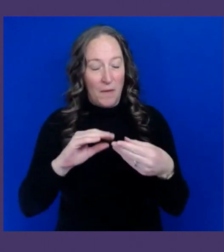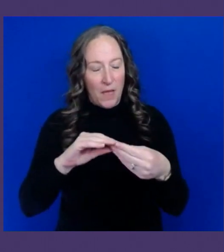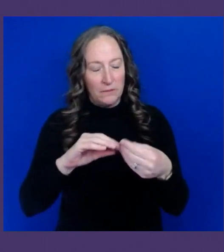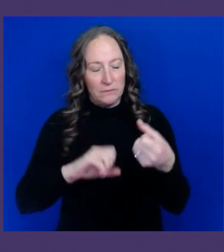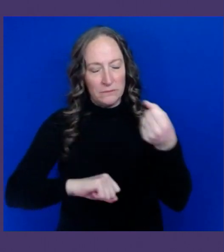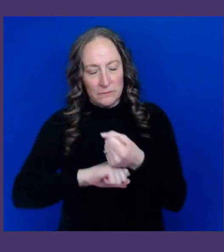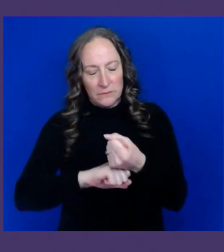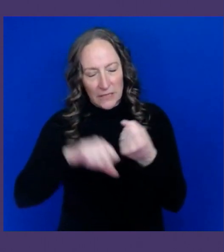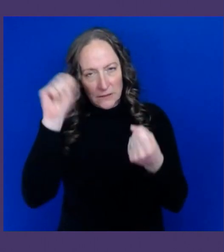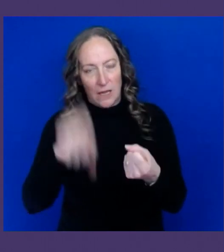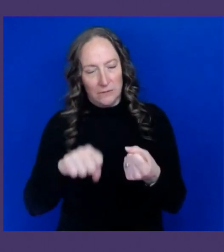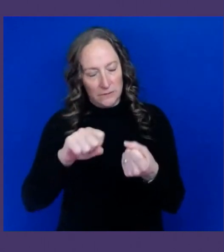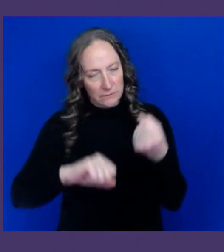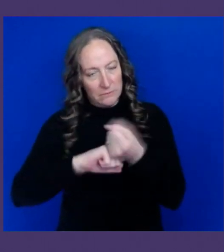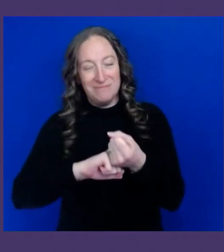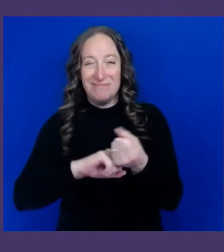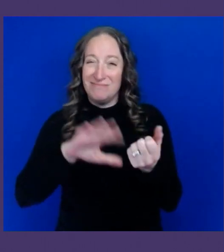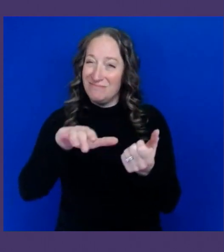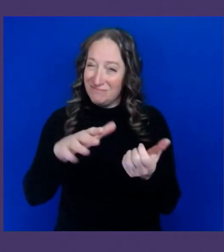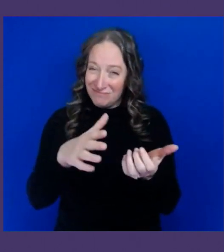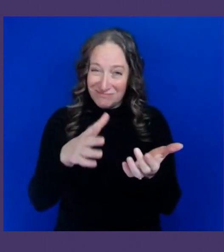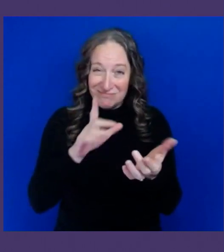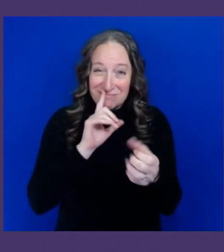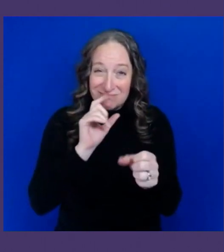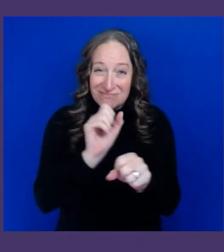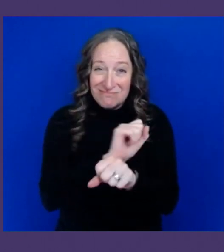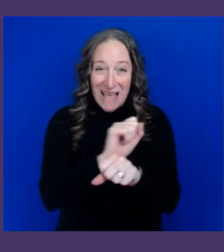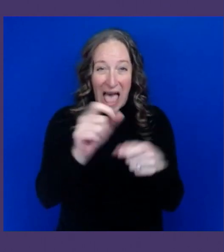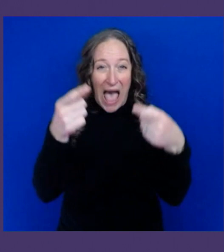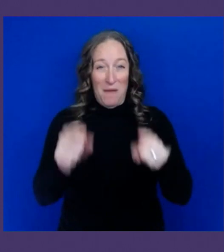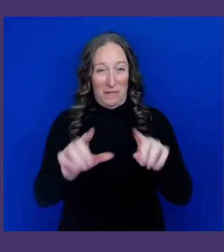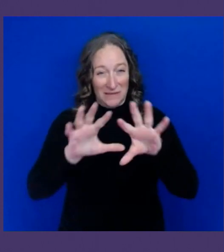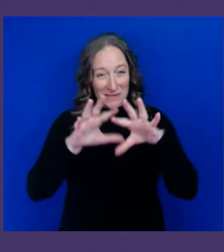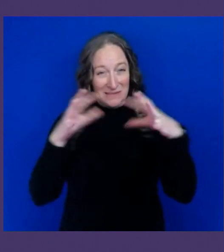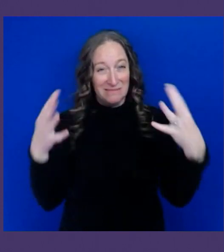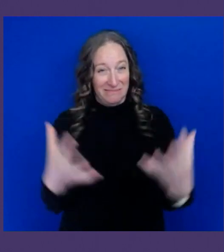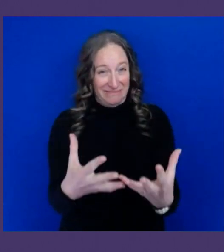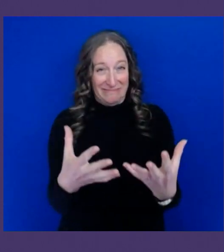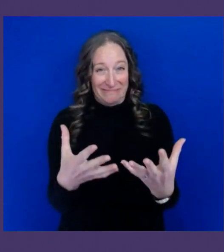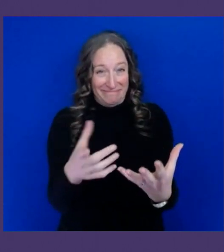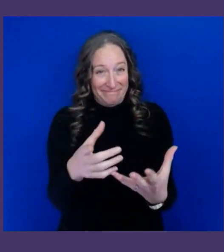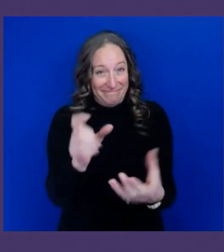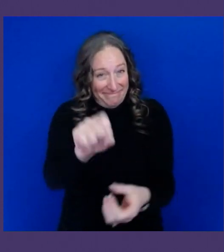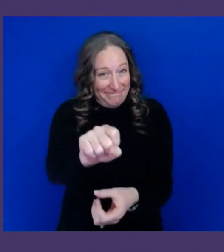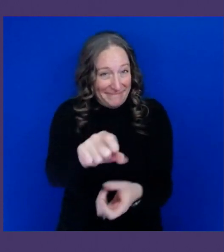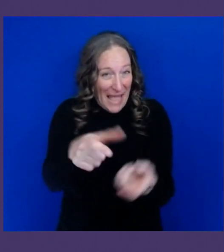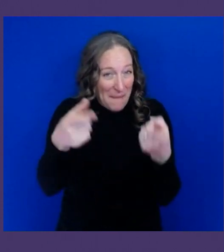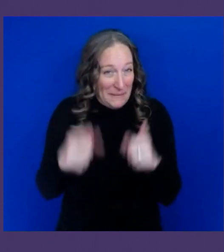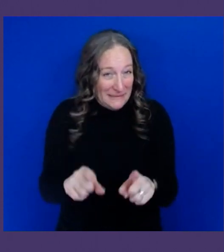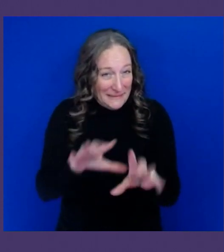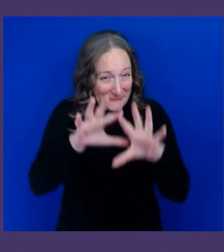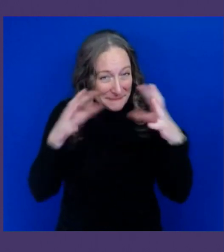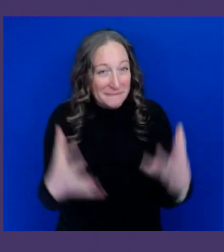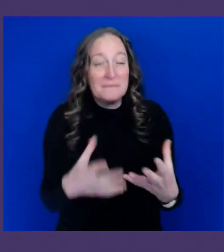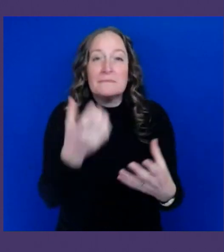Unfortunately, still, today, it is true. But I do think policy can help.